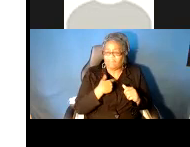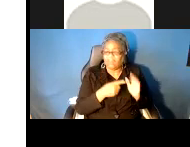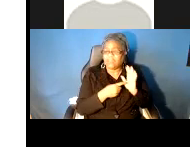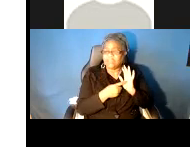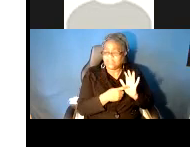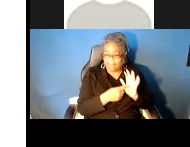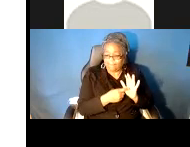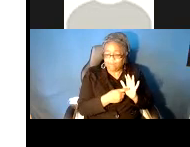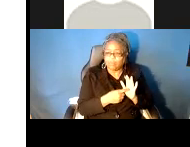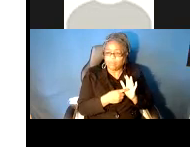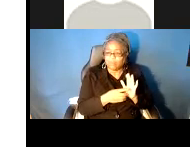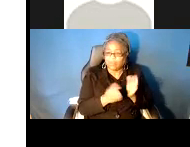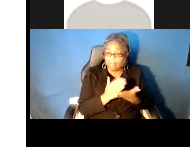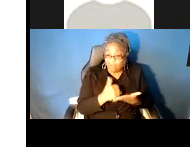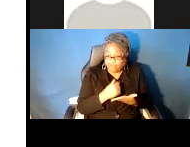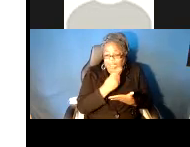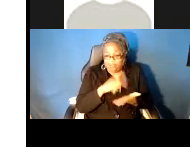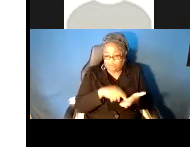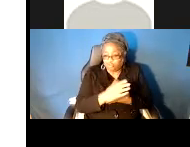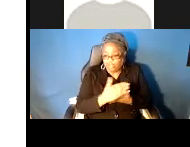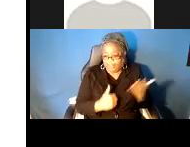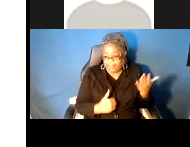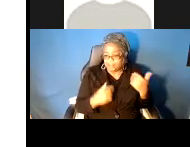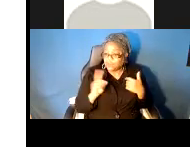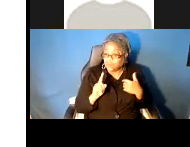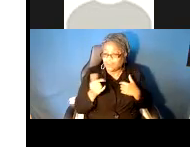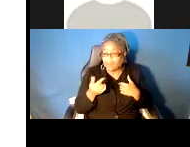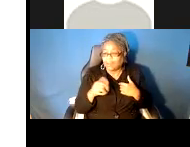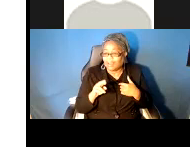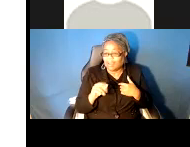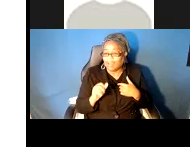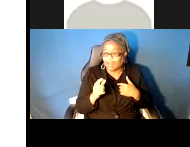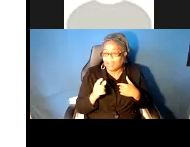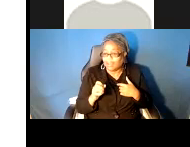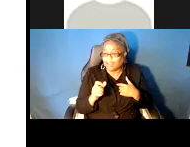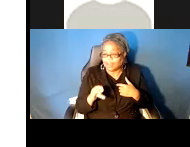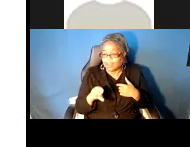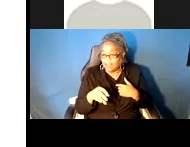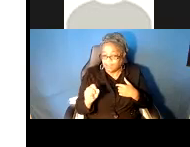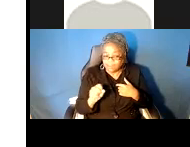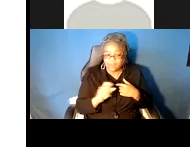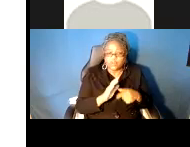in the guidelines and we find that all projects fall under one of two funding scenarios.